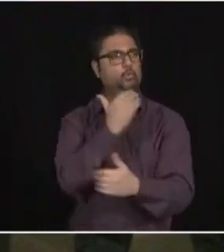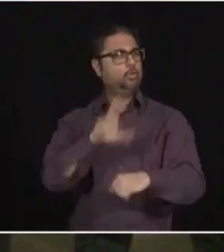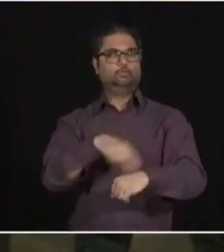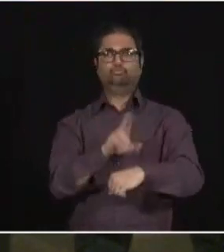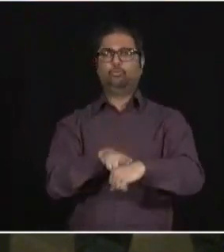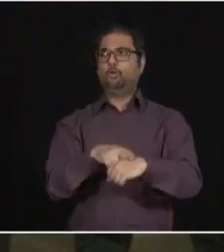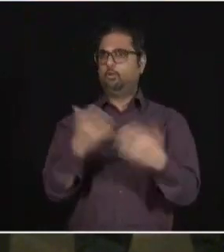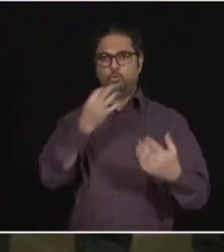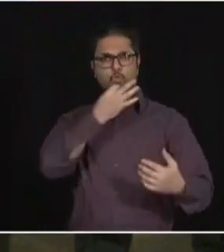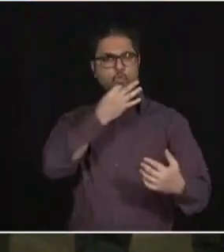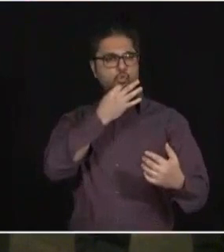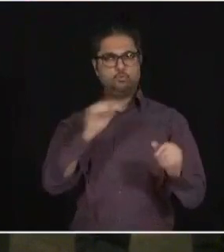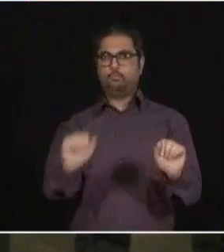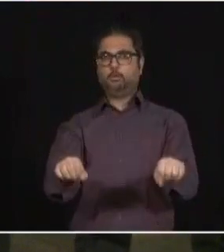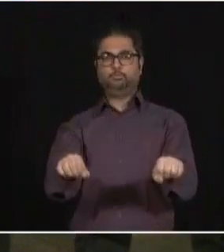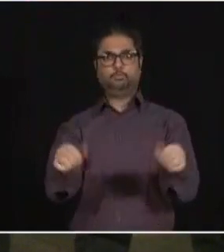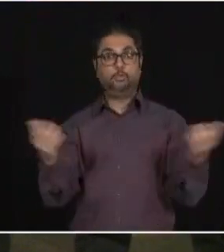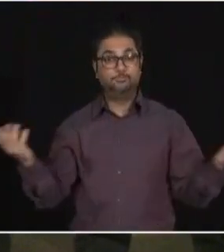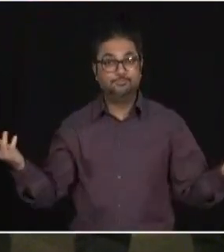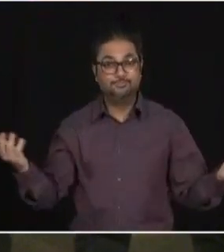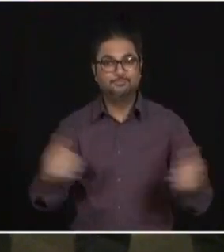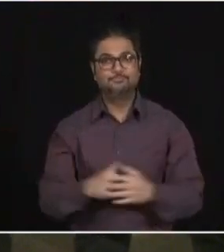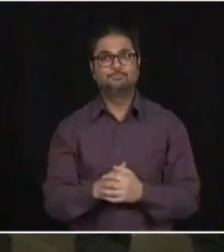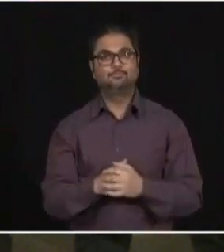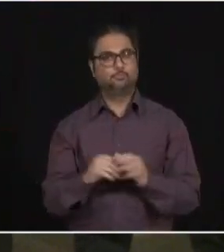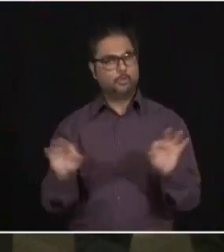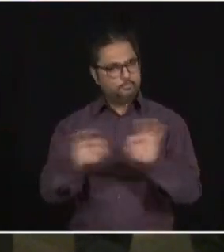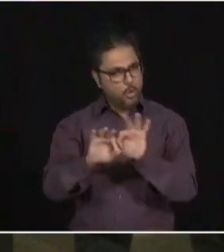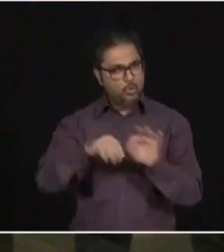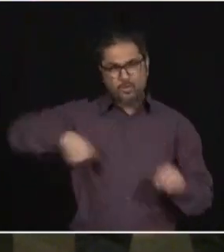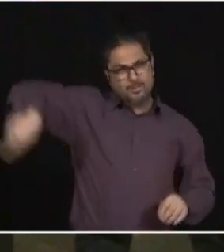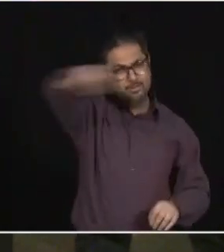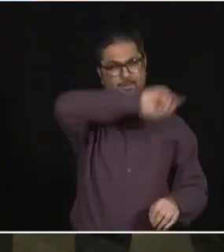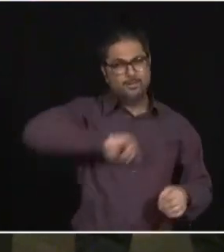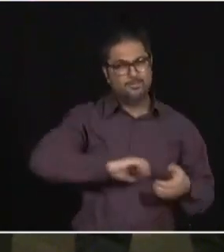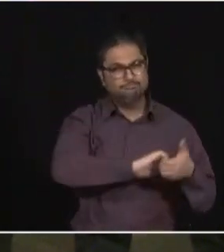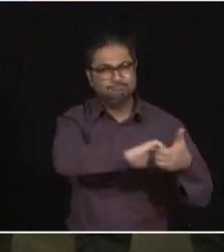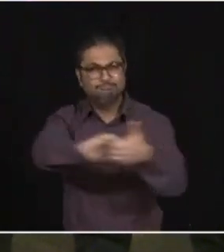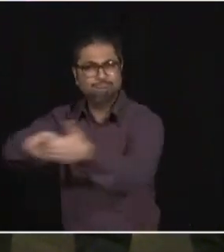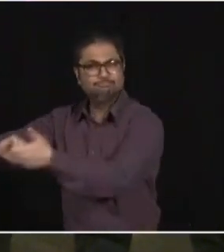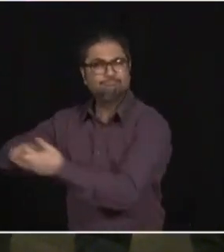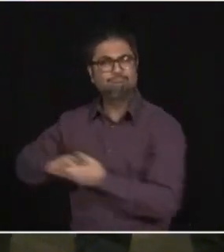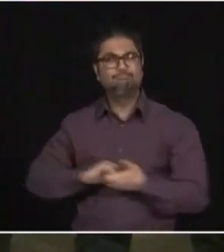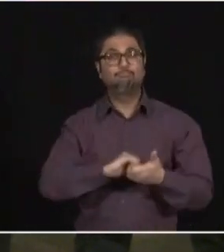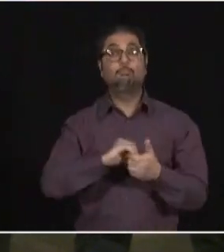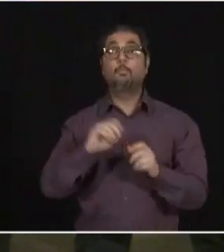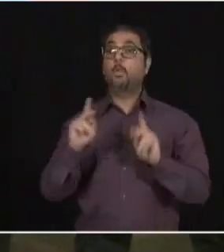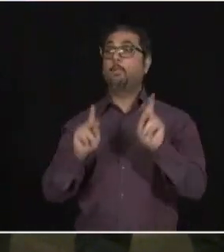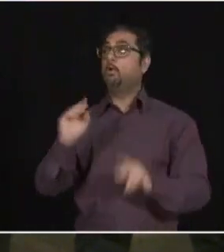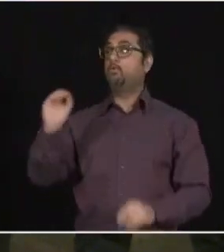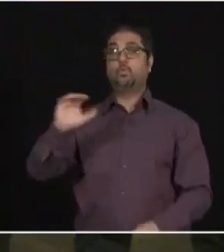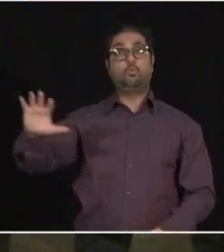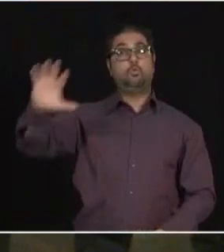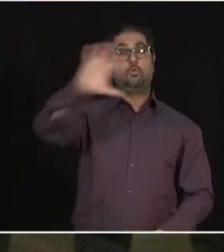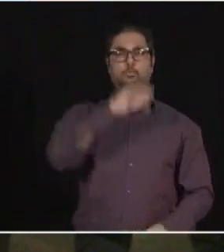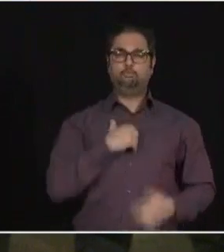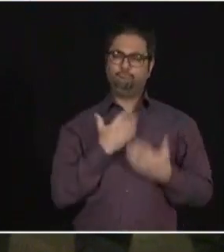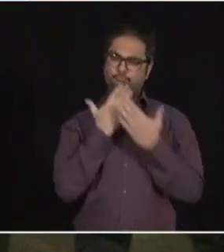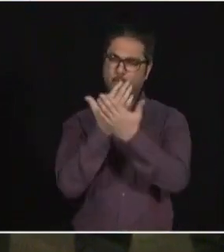new normal as quickly as possible. We're working together purchase everyone's working. I just want to thank the people of Ontario for